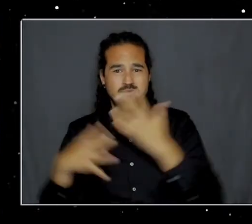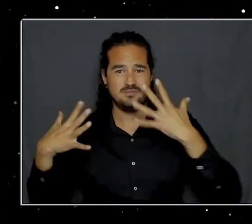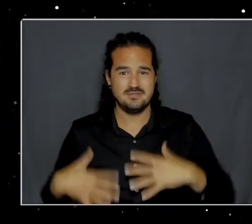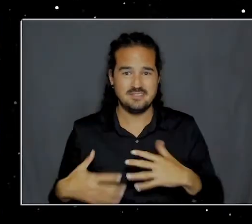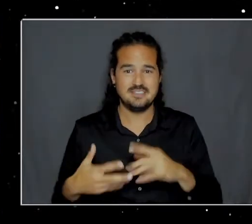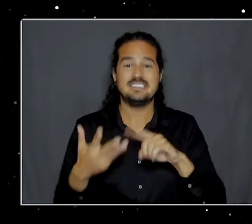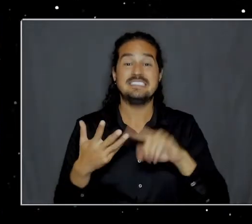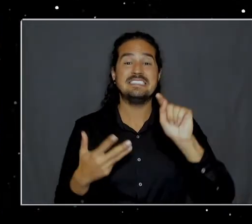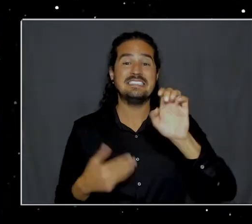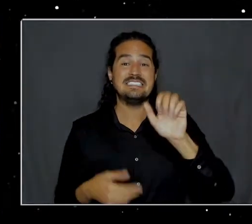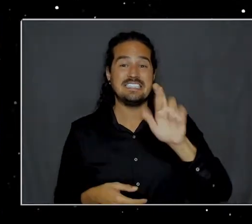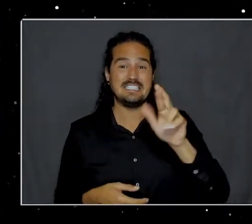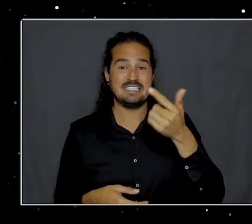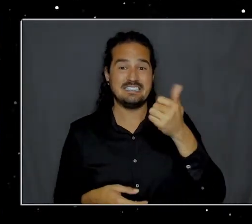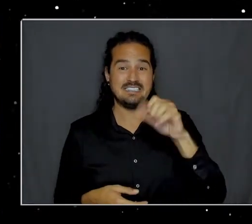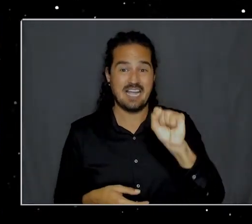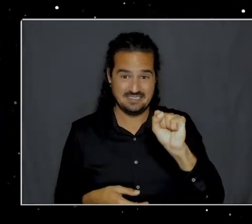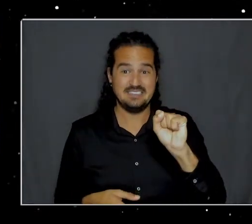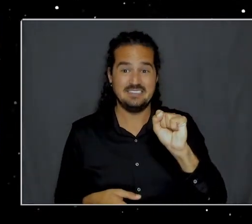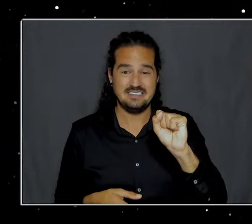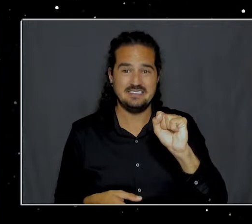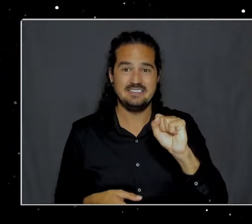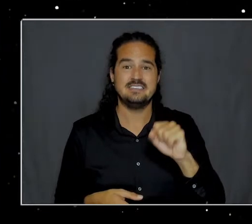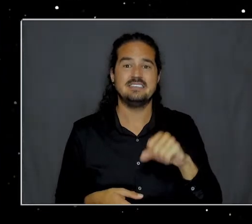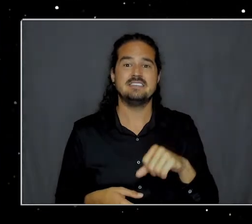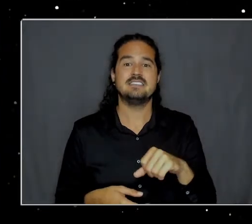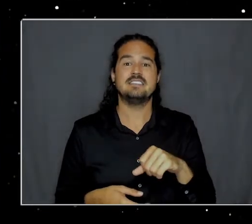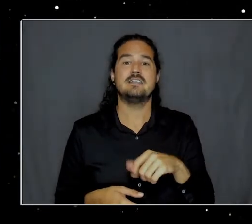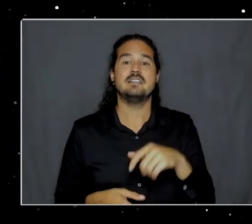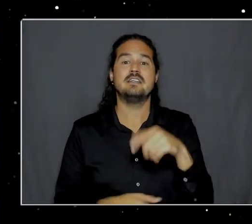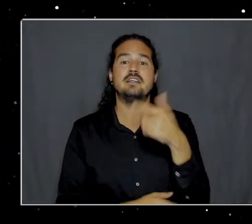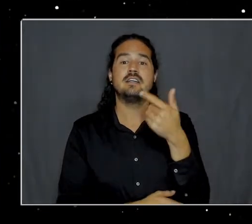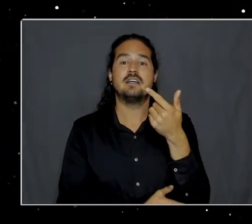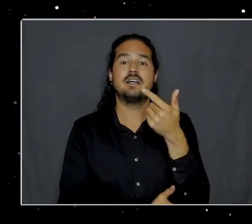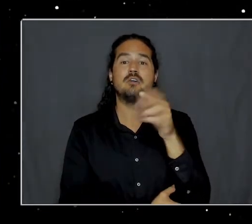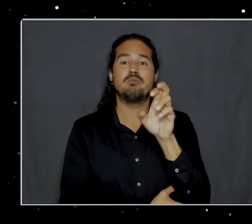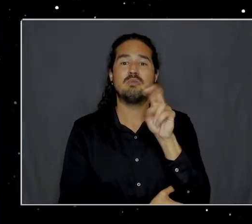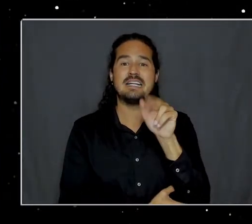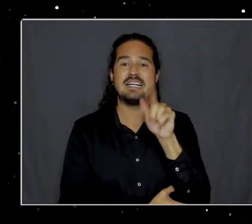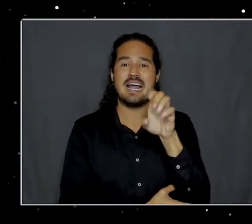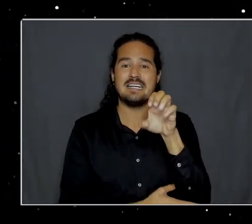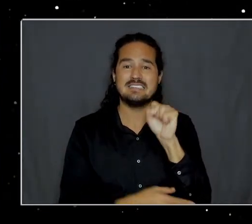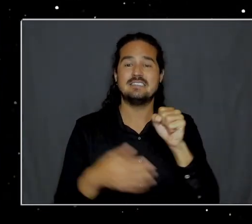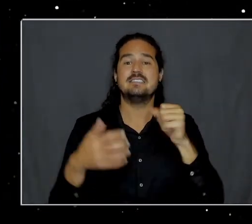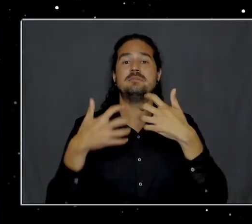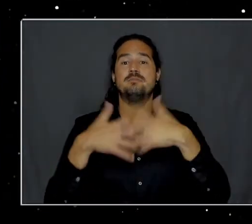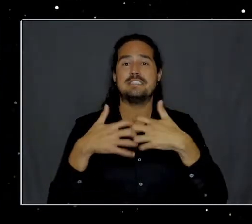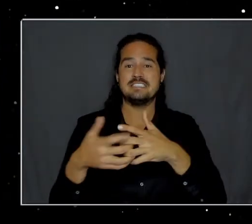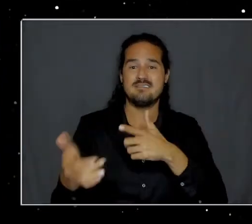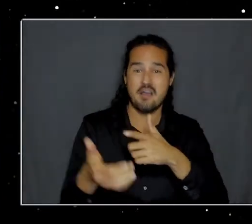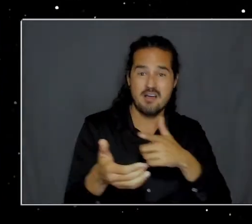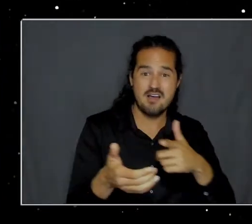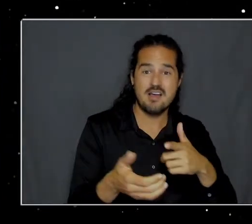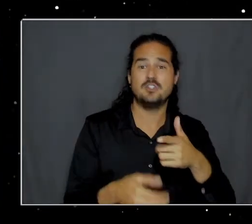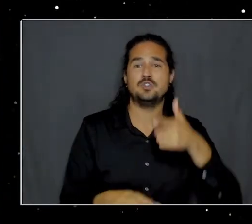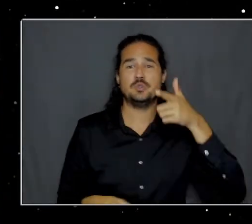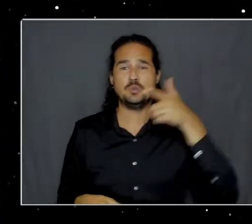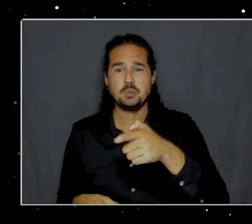WE'VE BANNED MILITARY EQUIPMENT